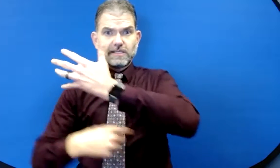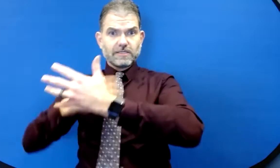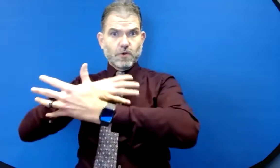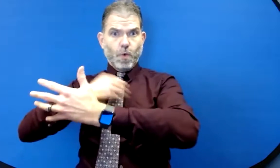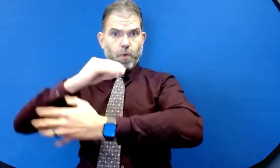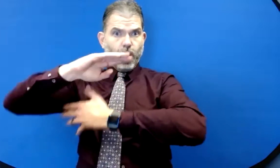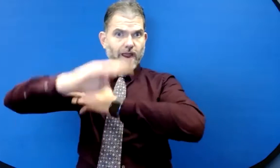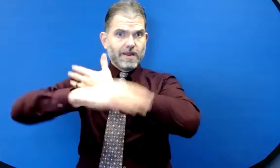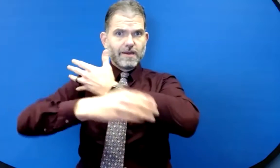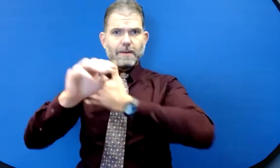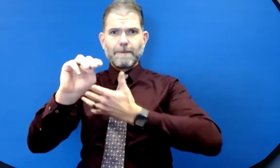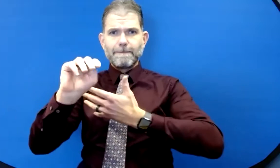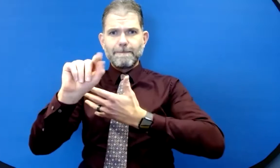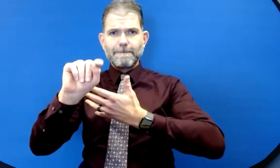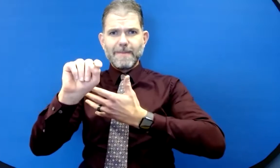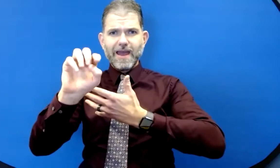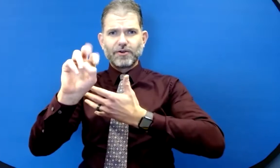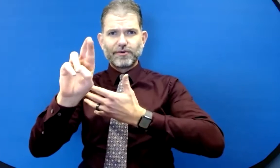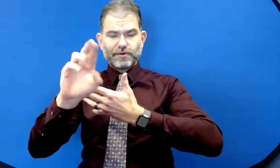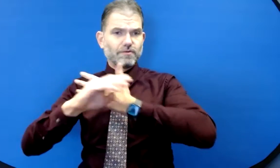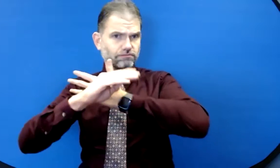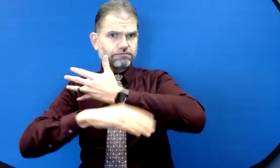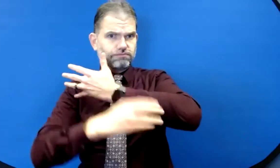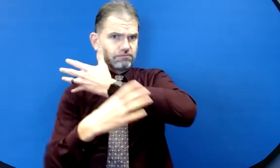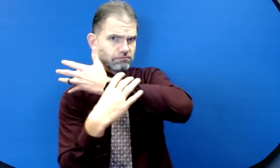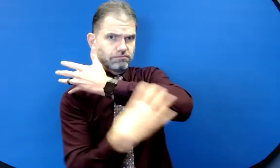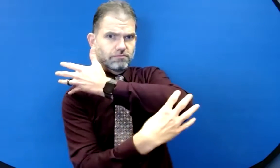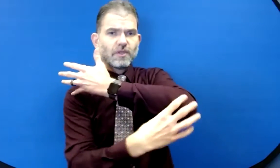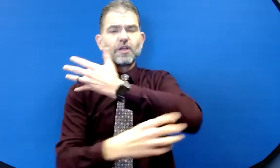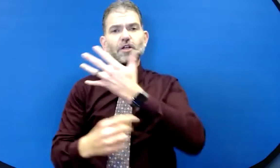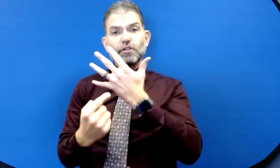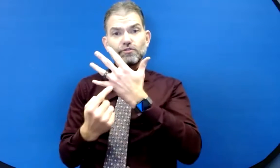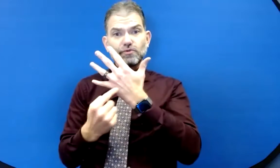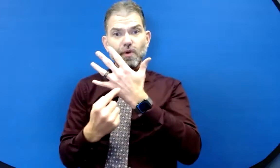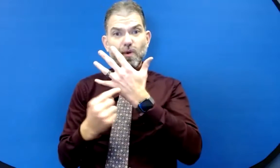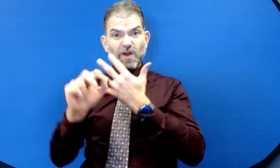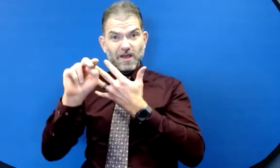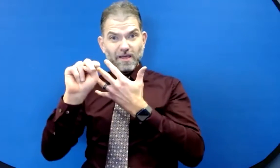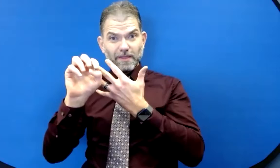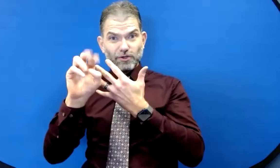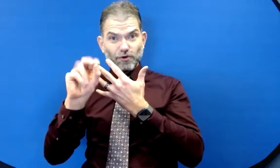ASL Interpreter: where, if you look at the structure of a neuron. There's dendrites. ASL Interpreter: There's a STEM, and there's a myelin sheath.